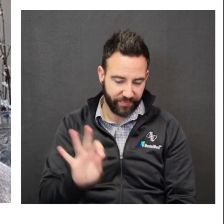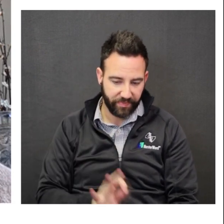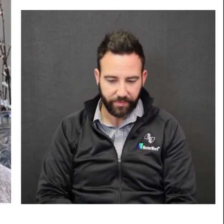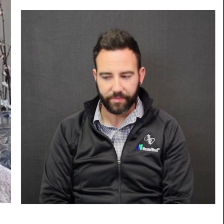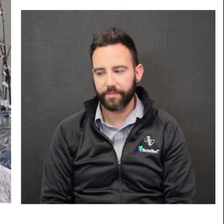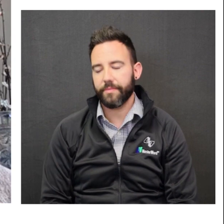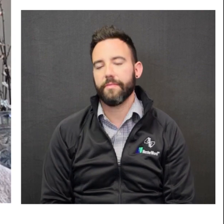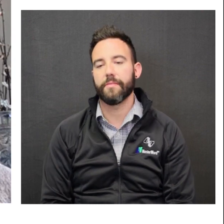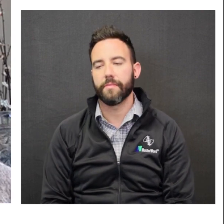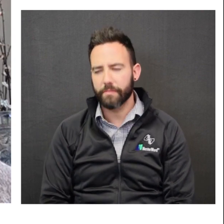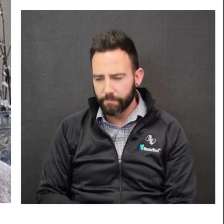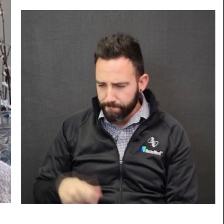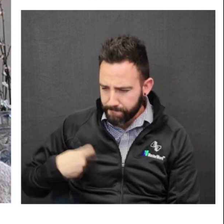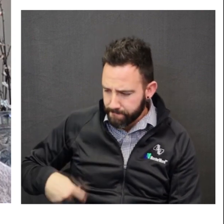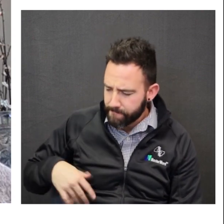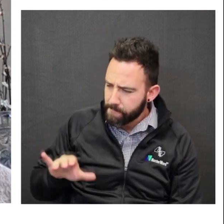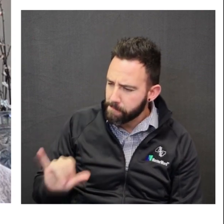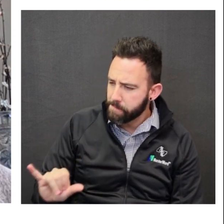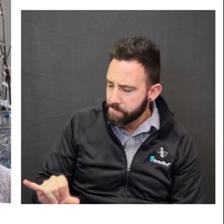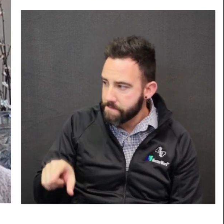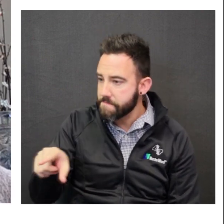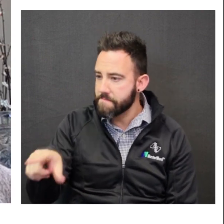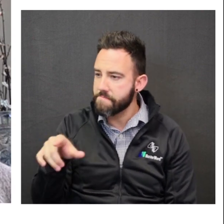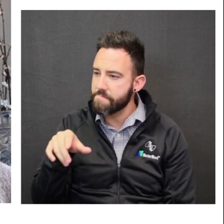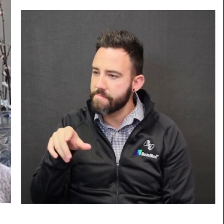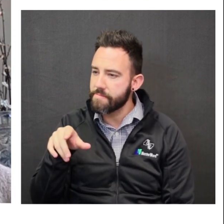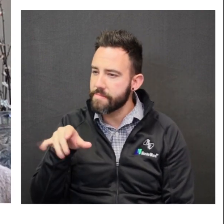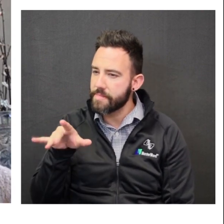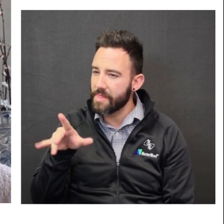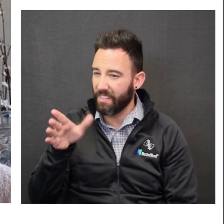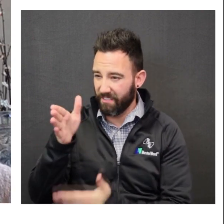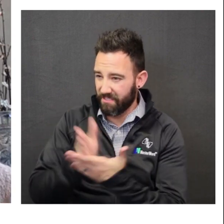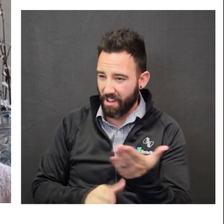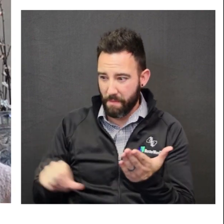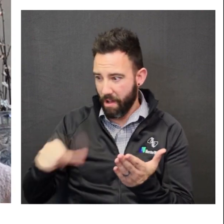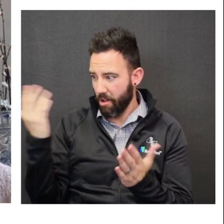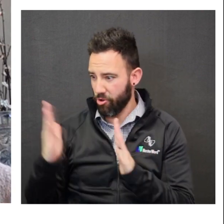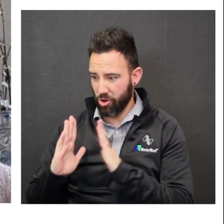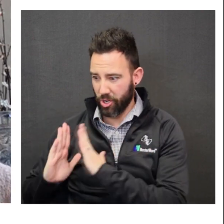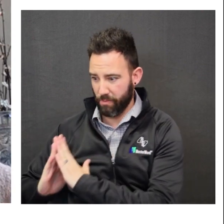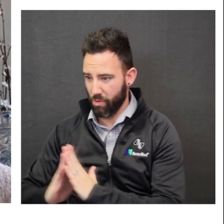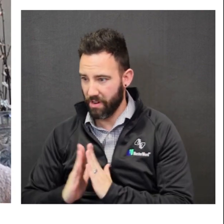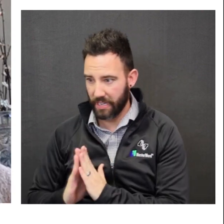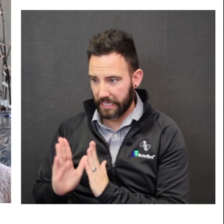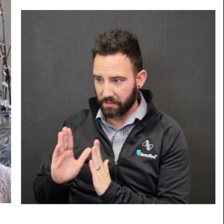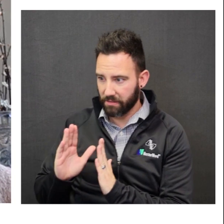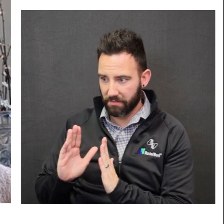And possibly from what I'm hearing you're saying some of the marginalized communities as still